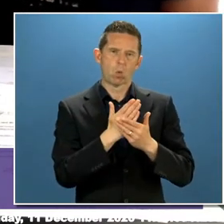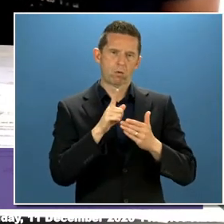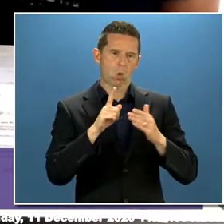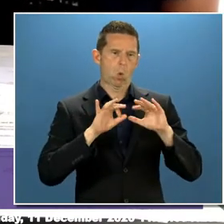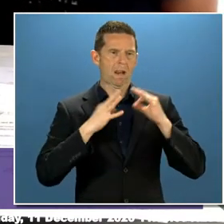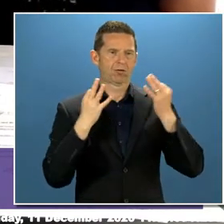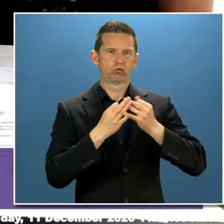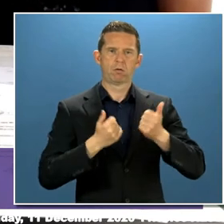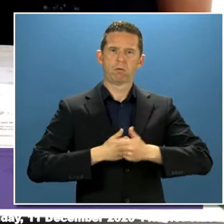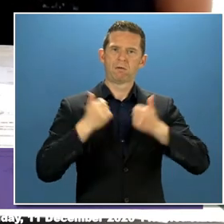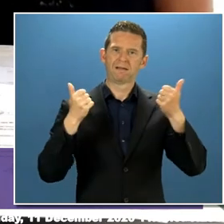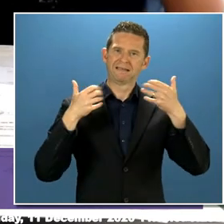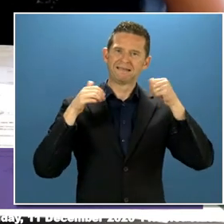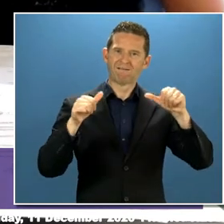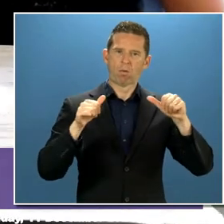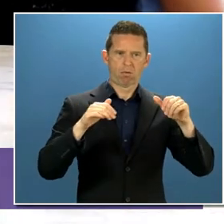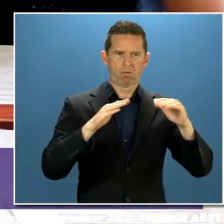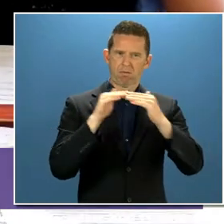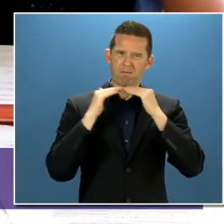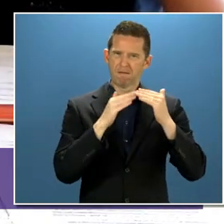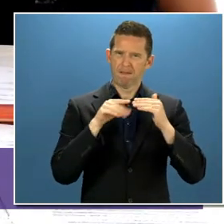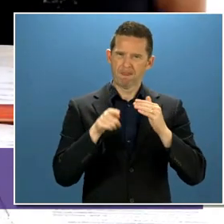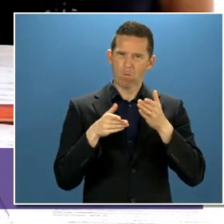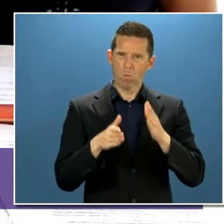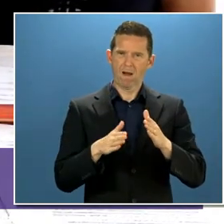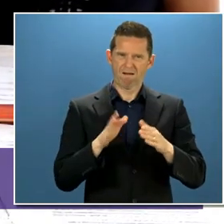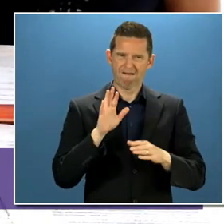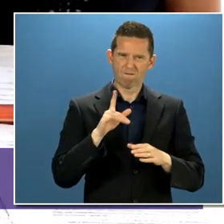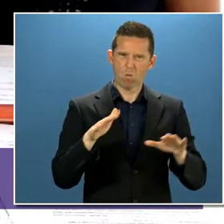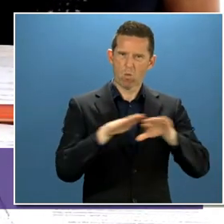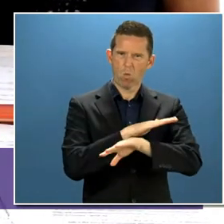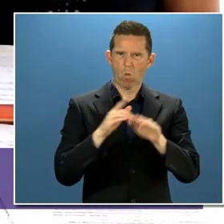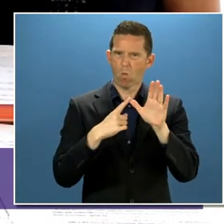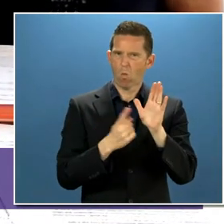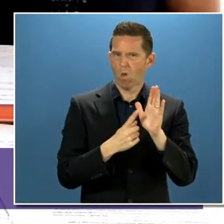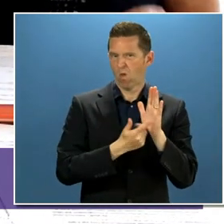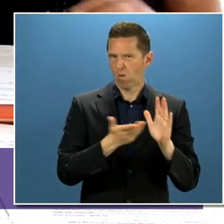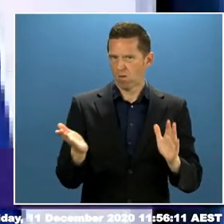So I want to move to some of the particular initiatives that you've